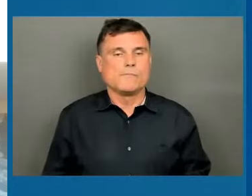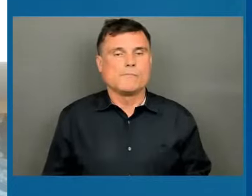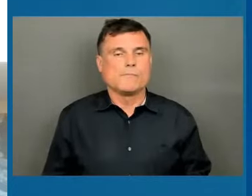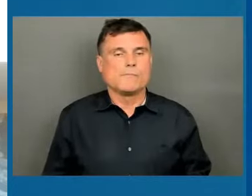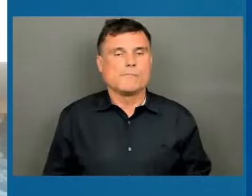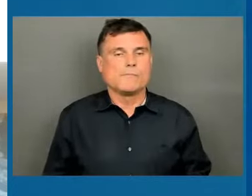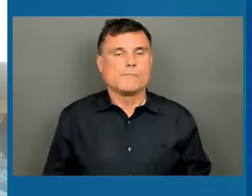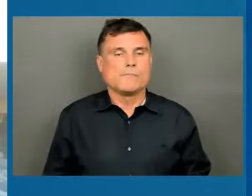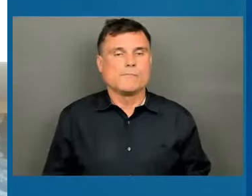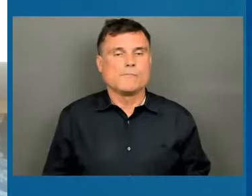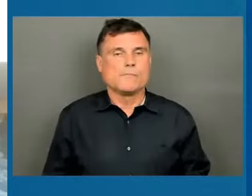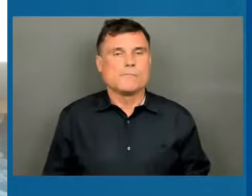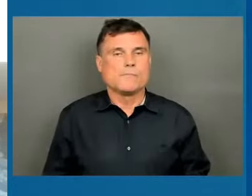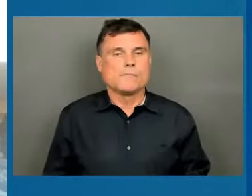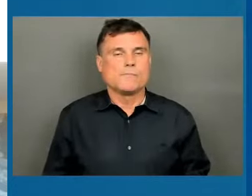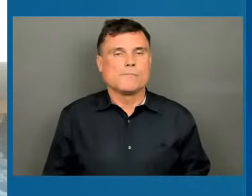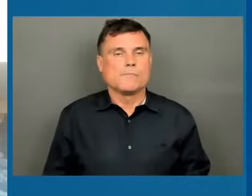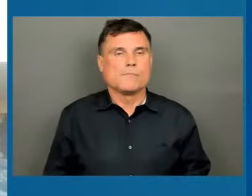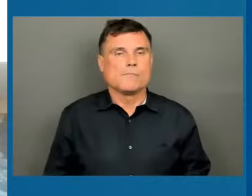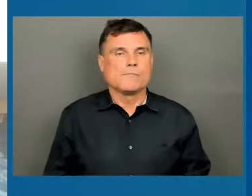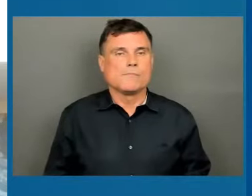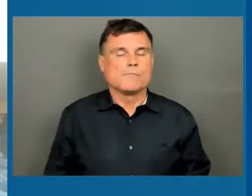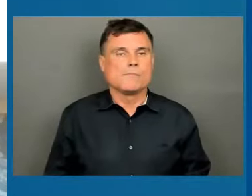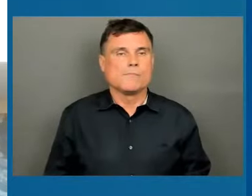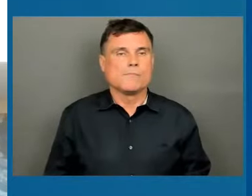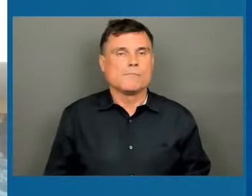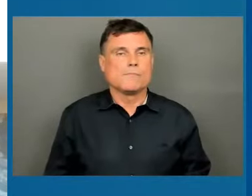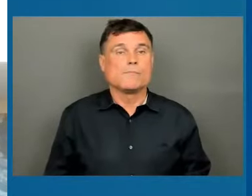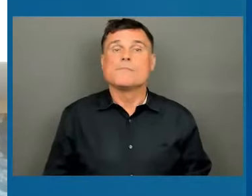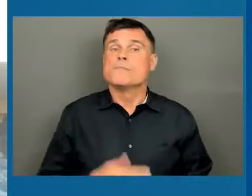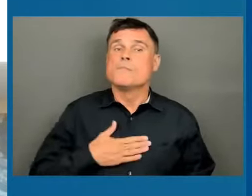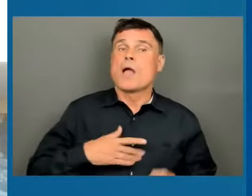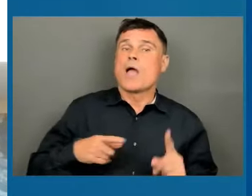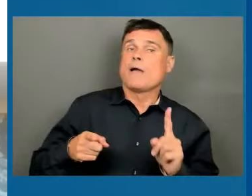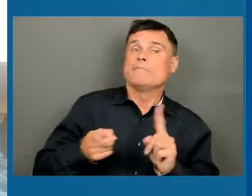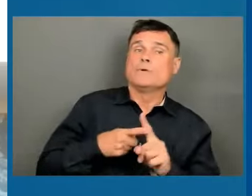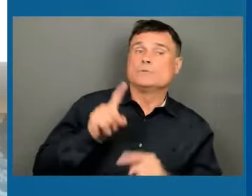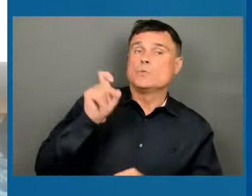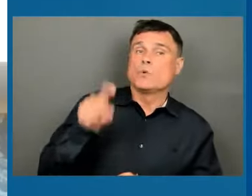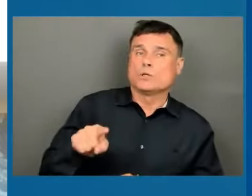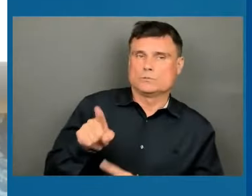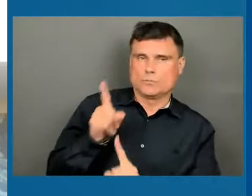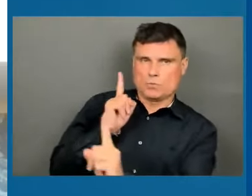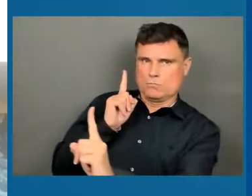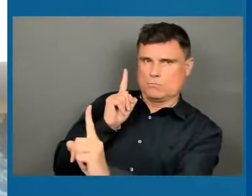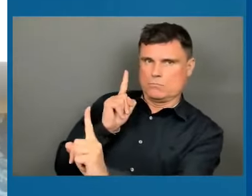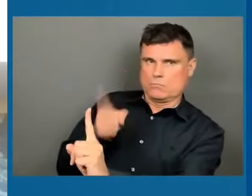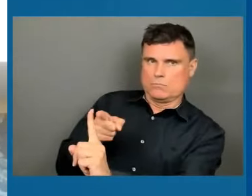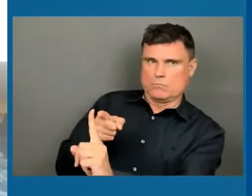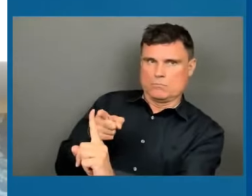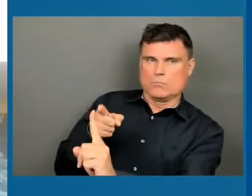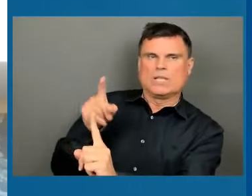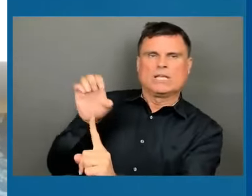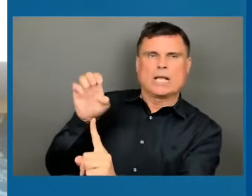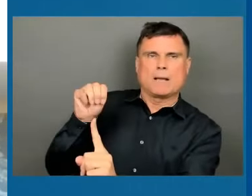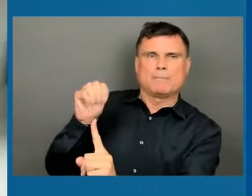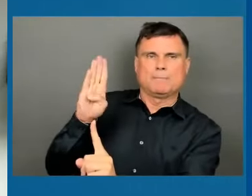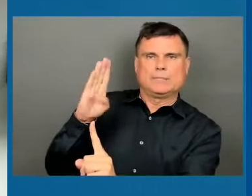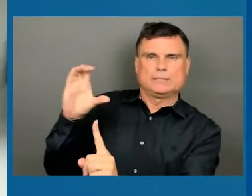this first question likely goes to emergency management. What's